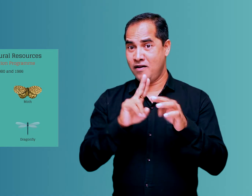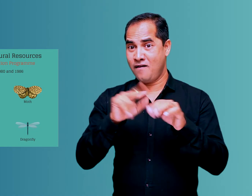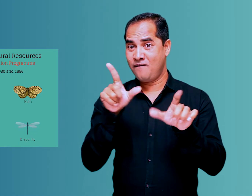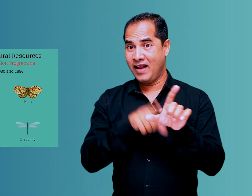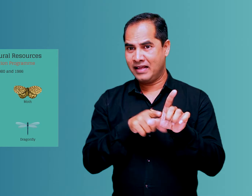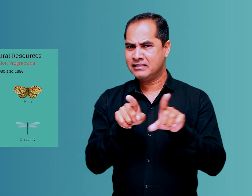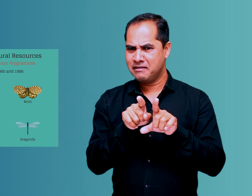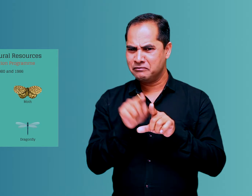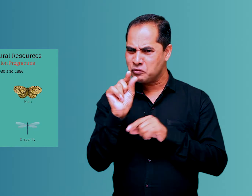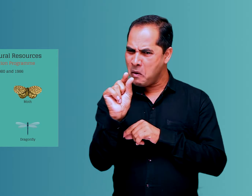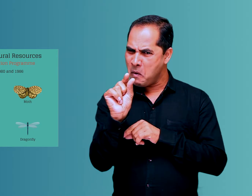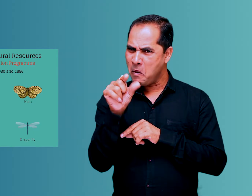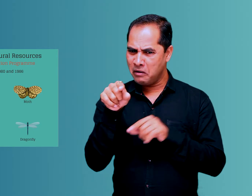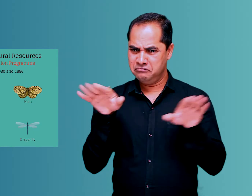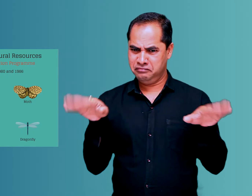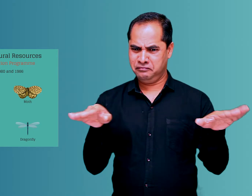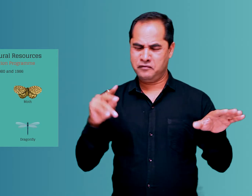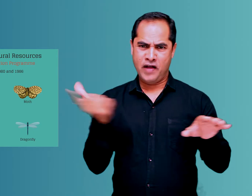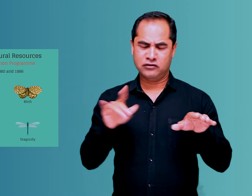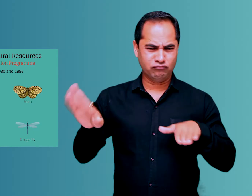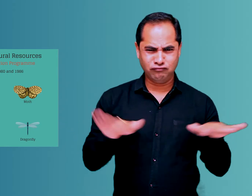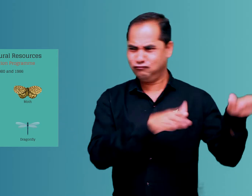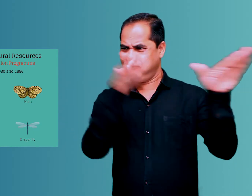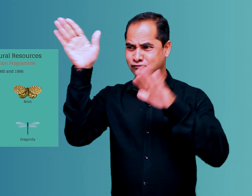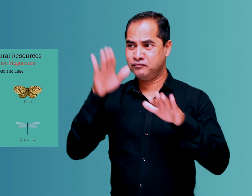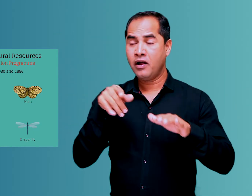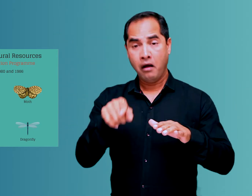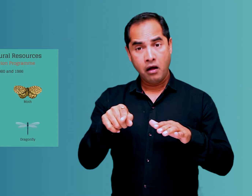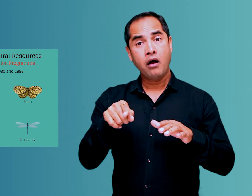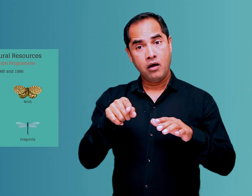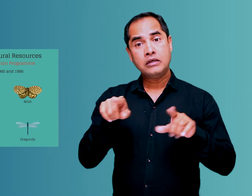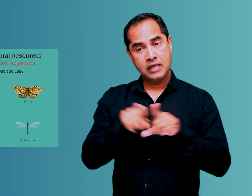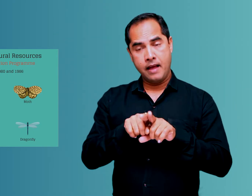You must have seen a dragonfly. It is really fast.